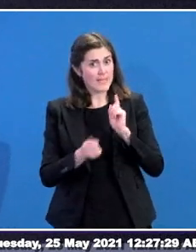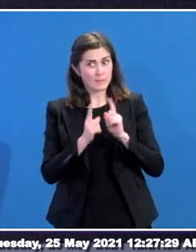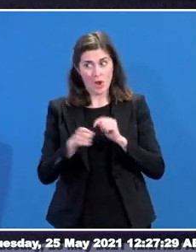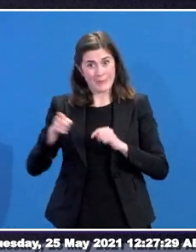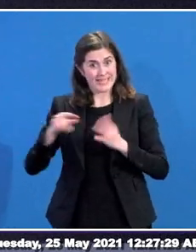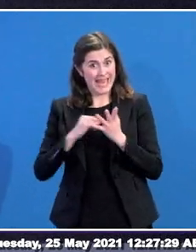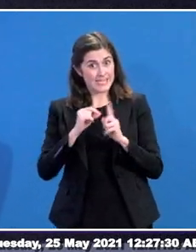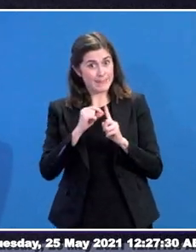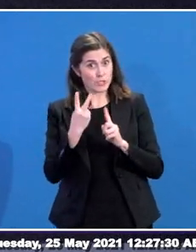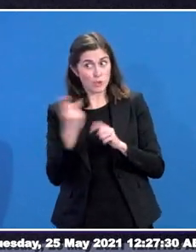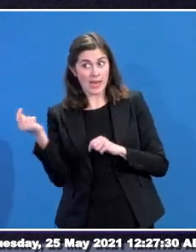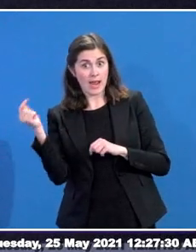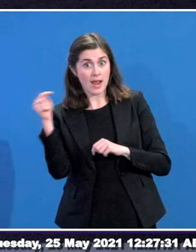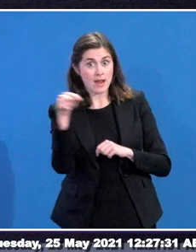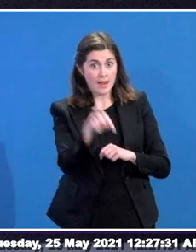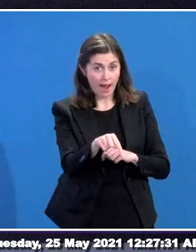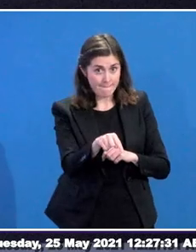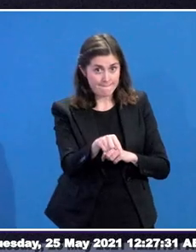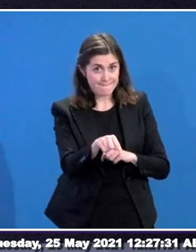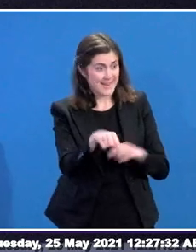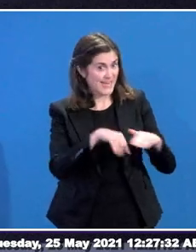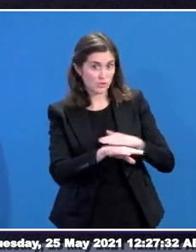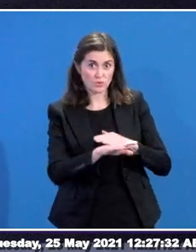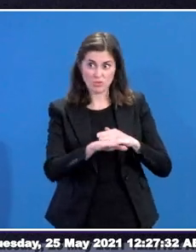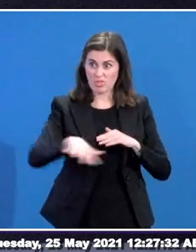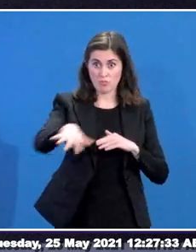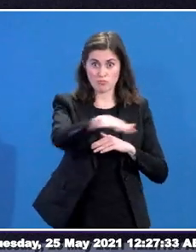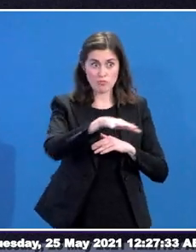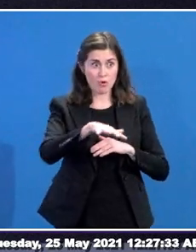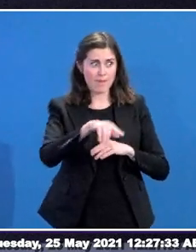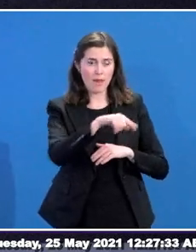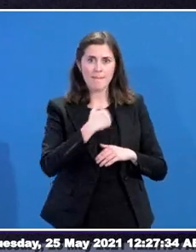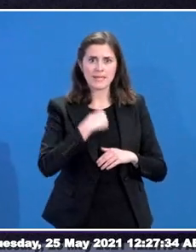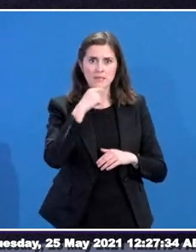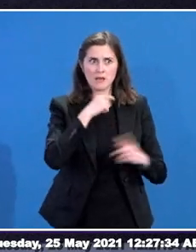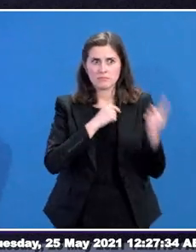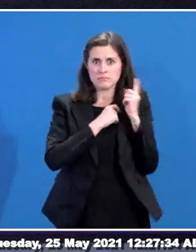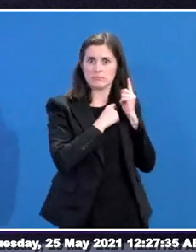Carl would snuggle more into me. And, you know,